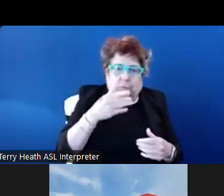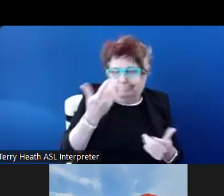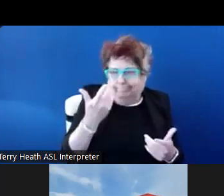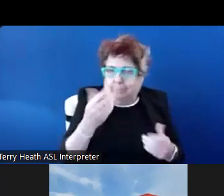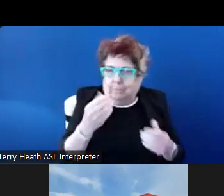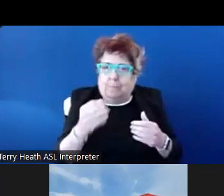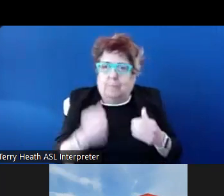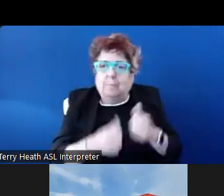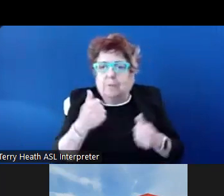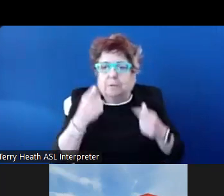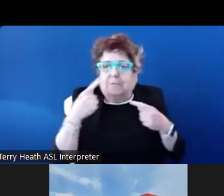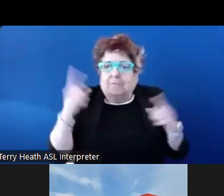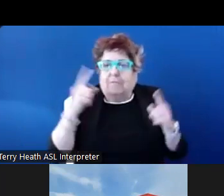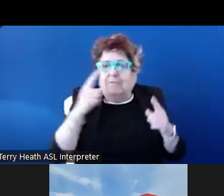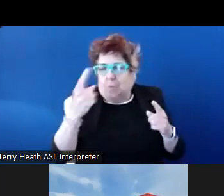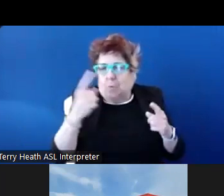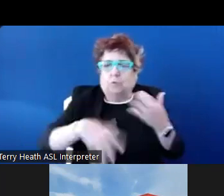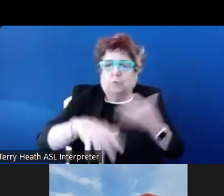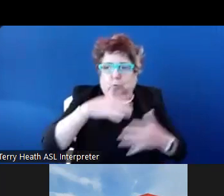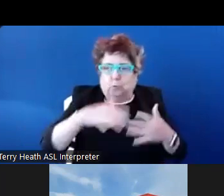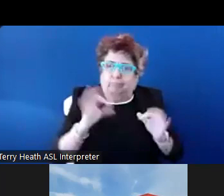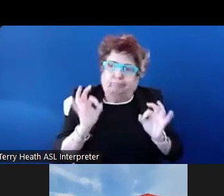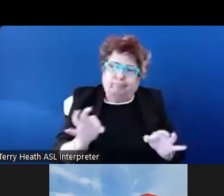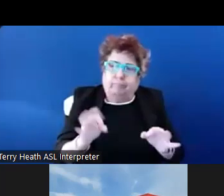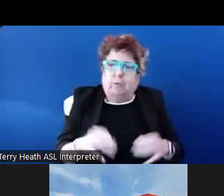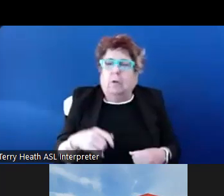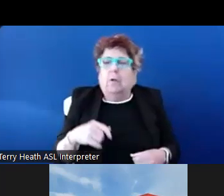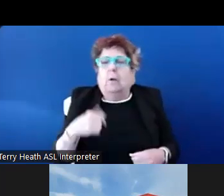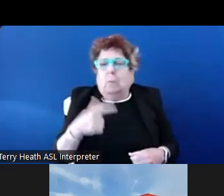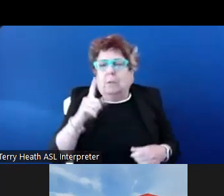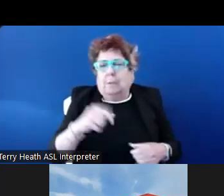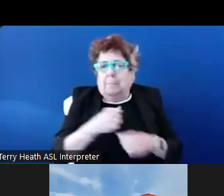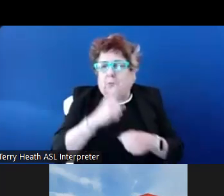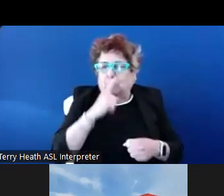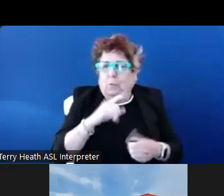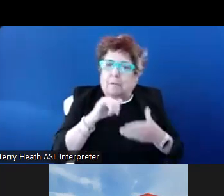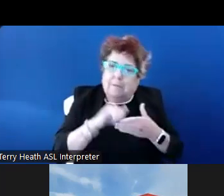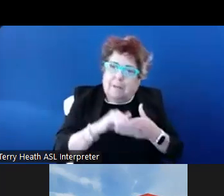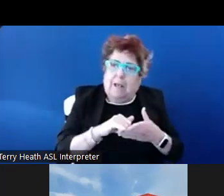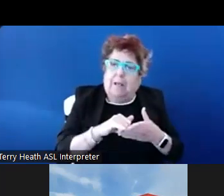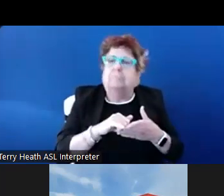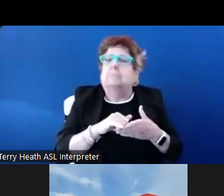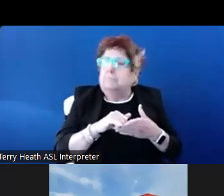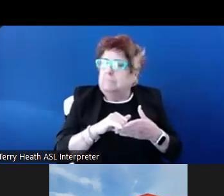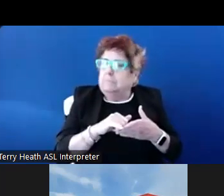We know that ensuring people have access to services and supports is critical to helping them live stably in